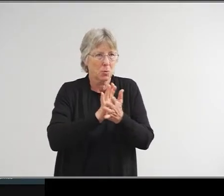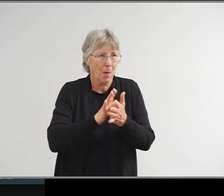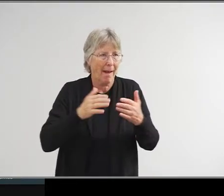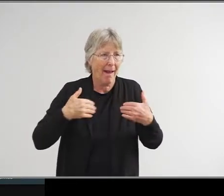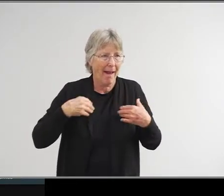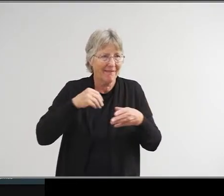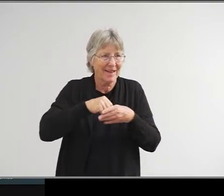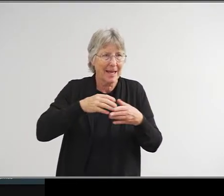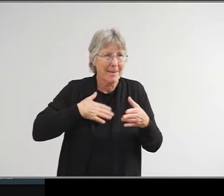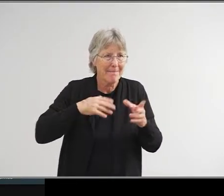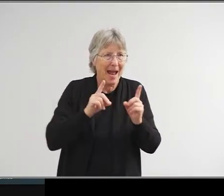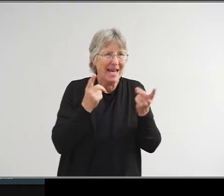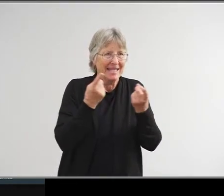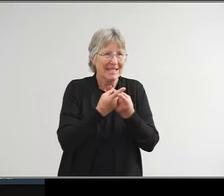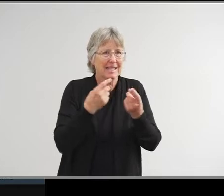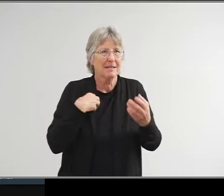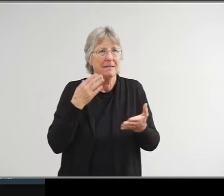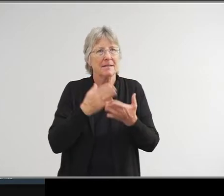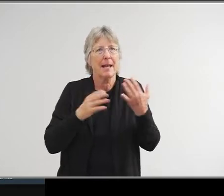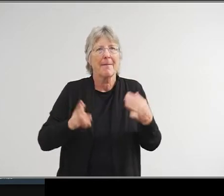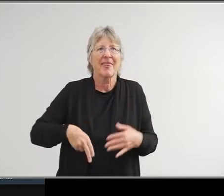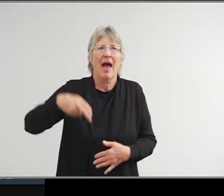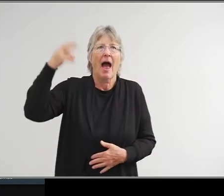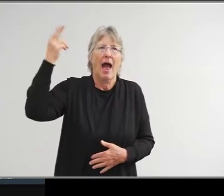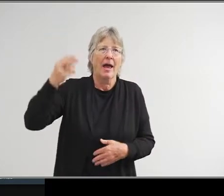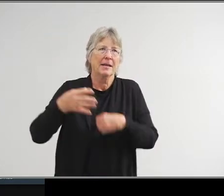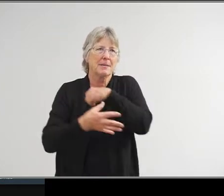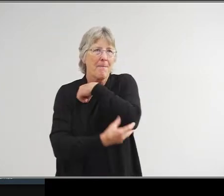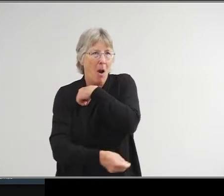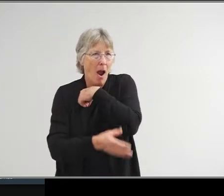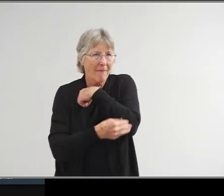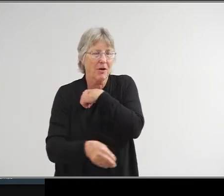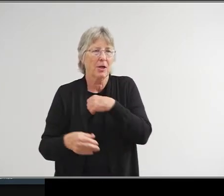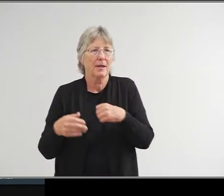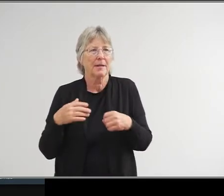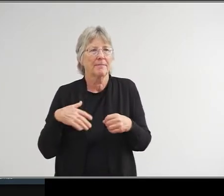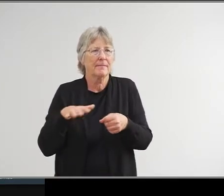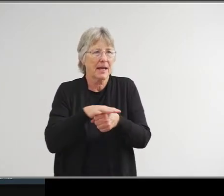in some of the highest poverty neighborhoods in our city.